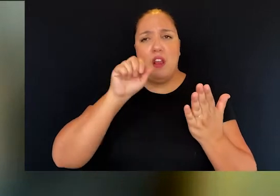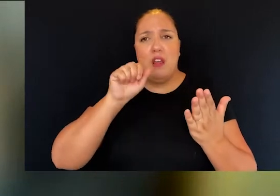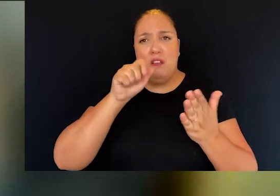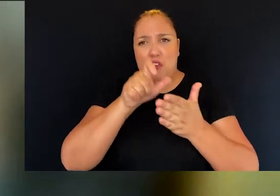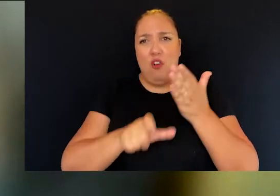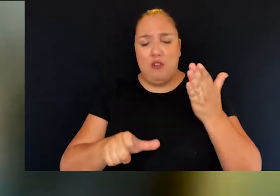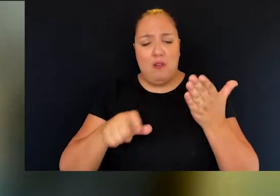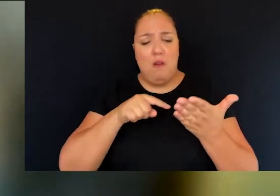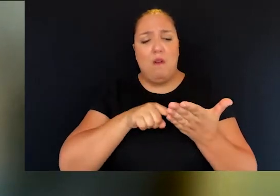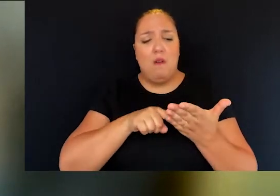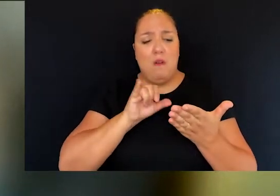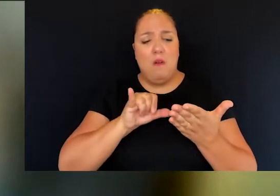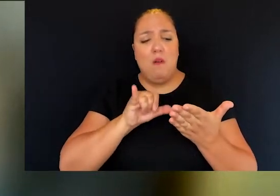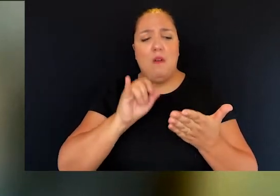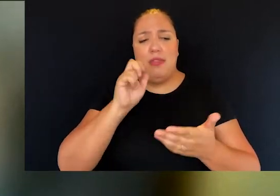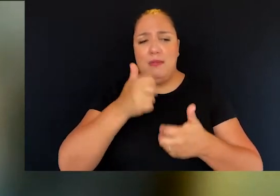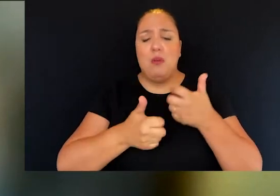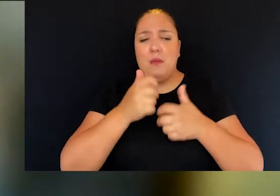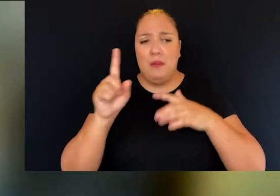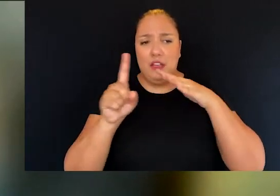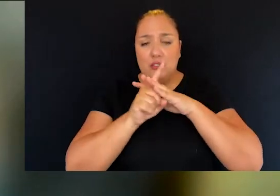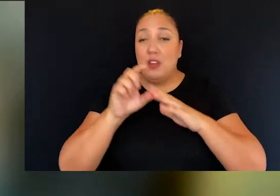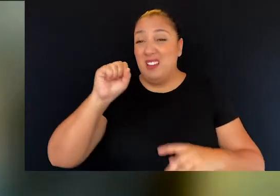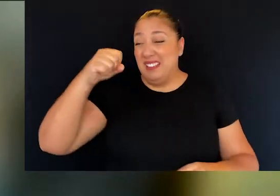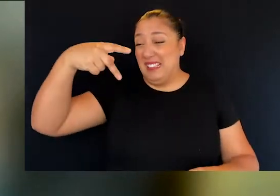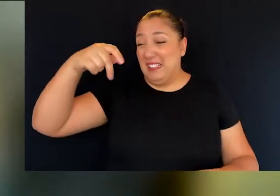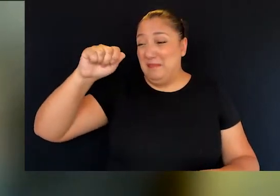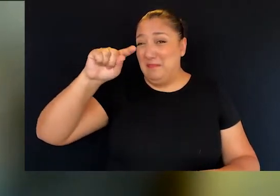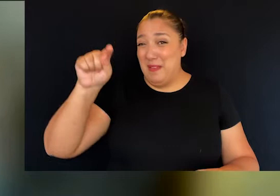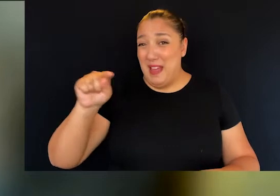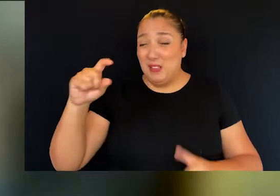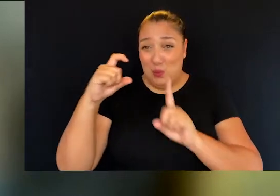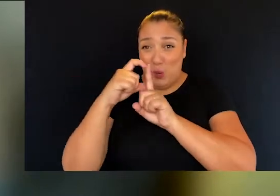that this issue had come up that, that "spaz", or the word "spaz" rather,